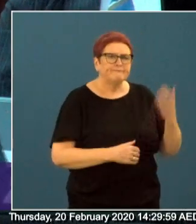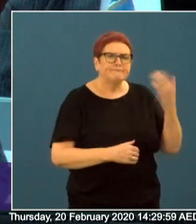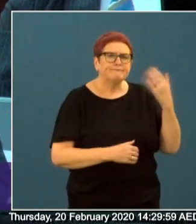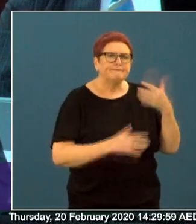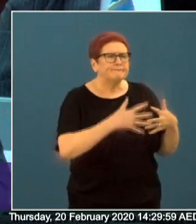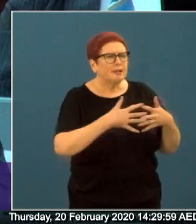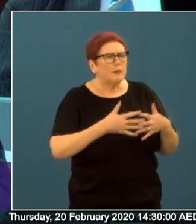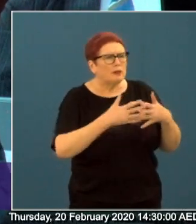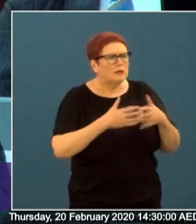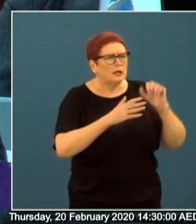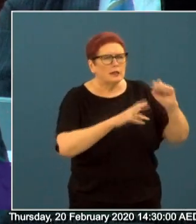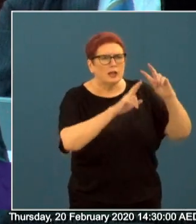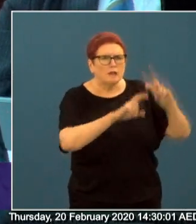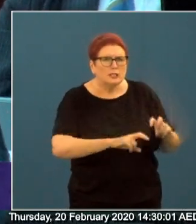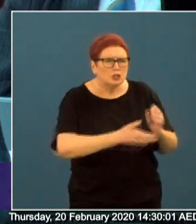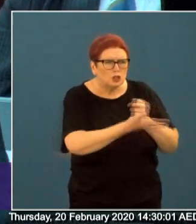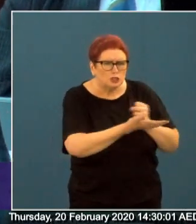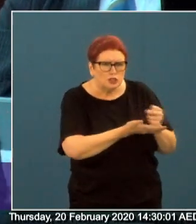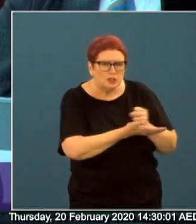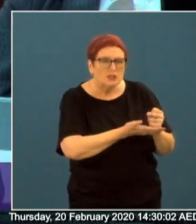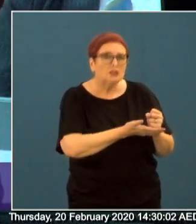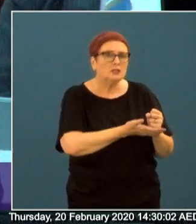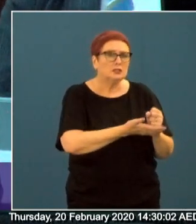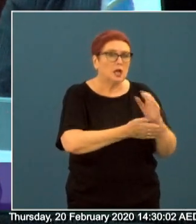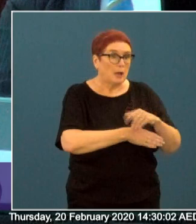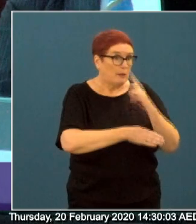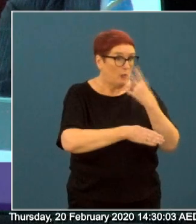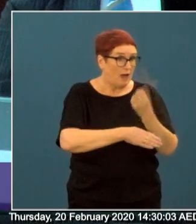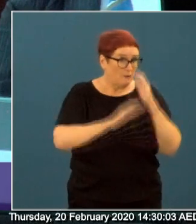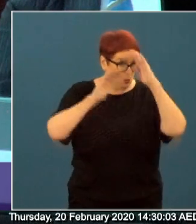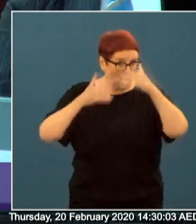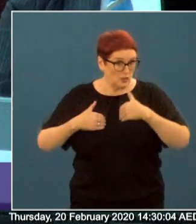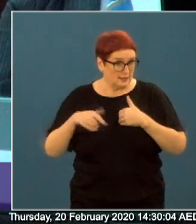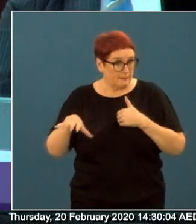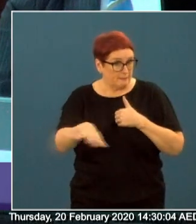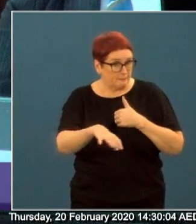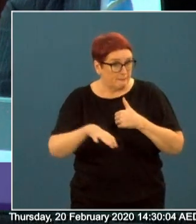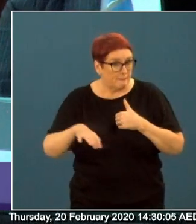in relation to people with autism, what facilities are available to